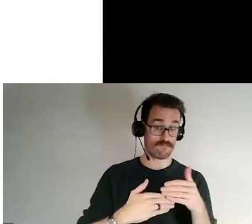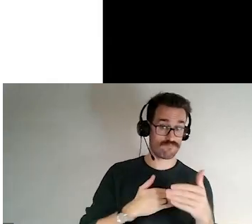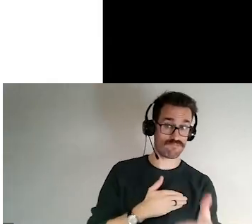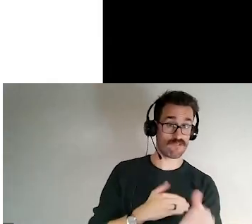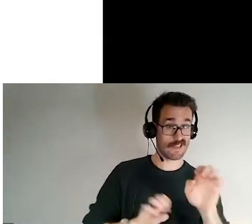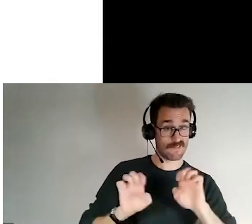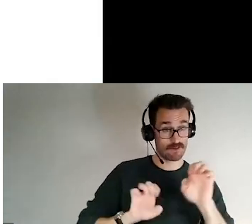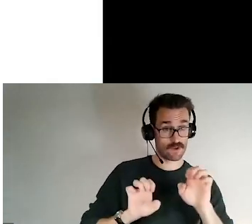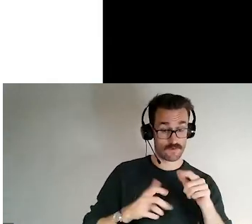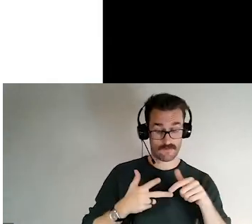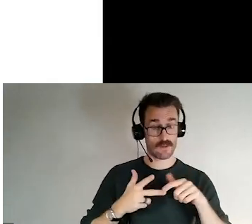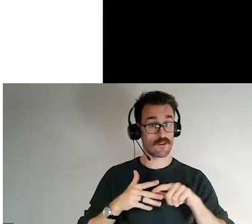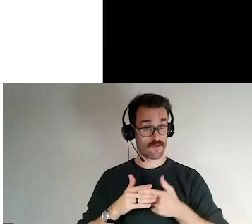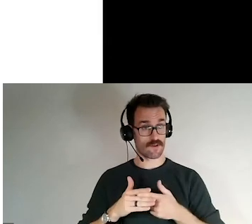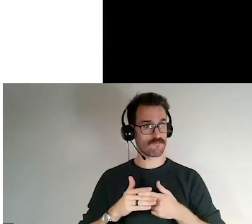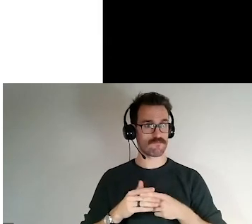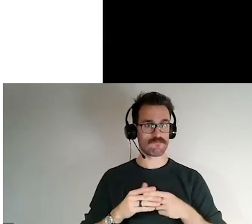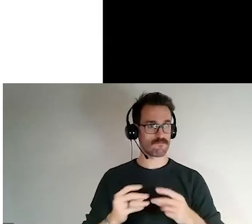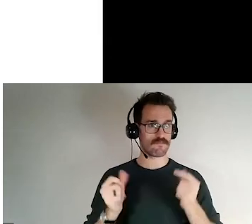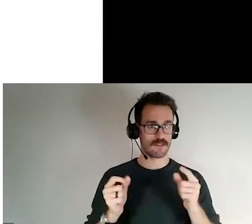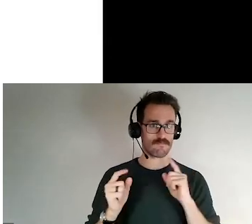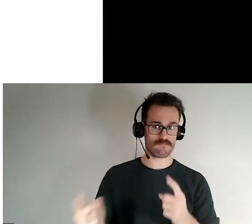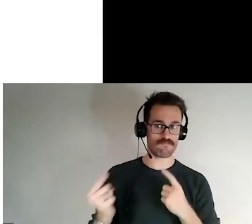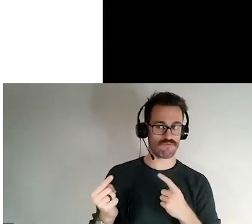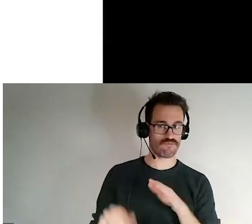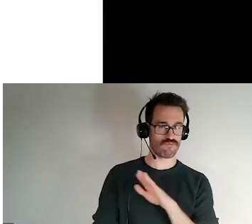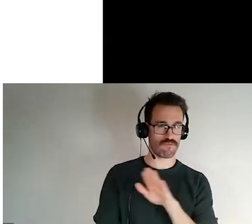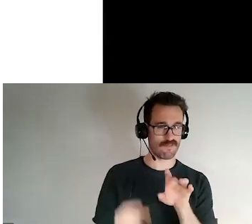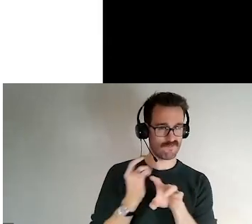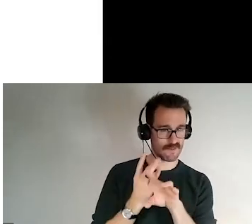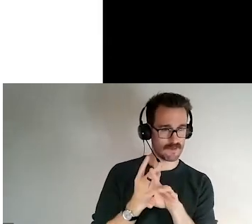following people's interaction with the resources but we really love to get more input on whether